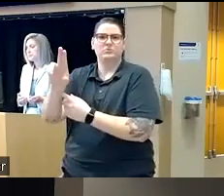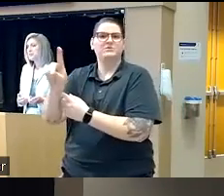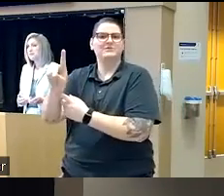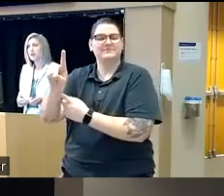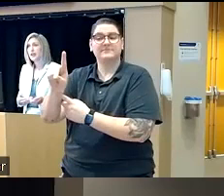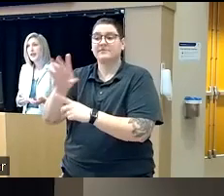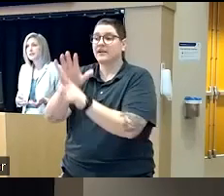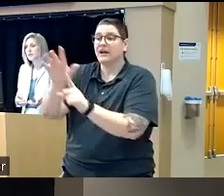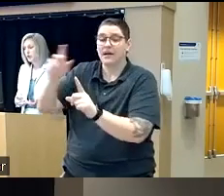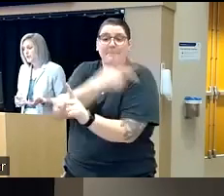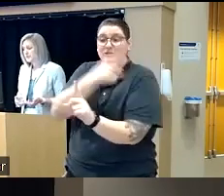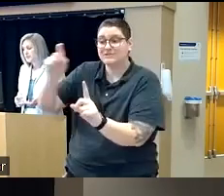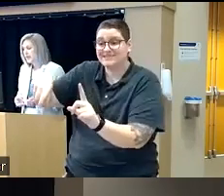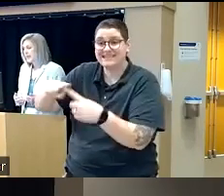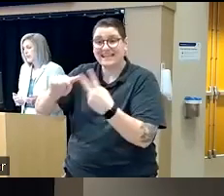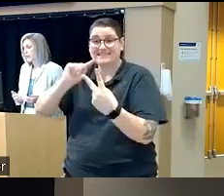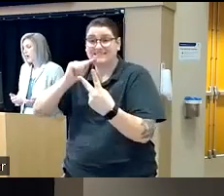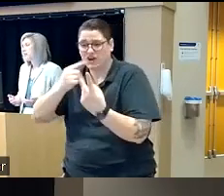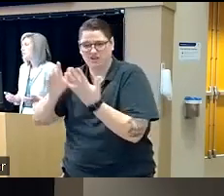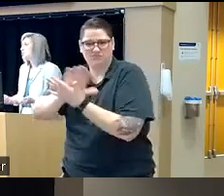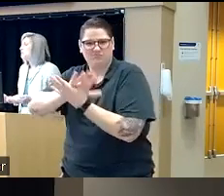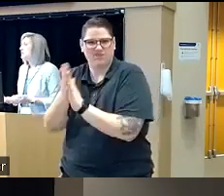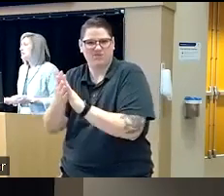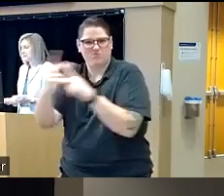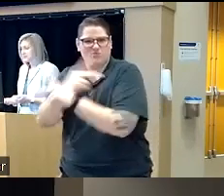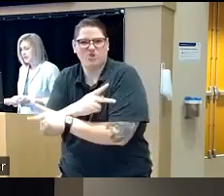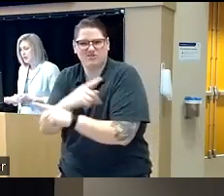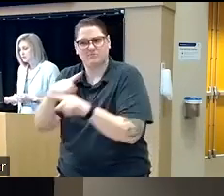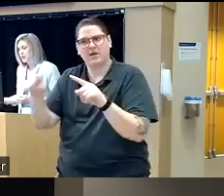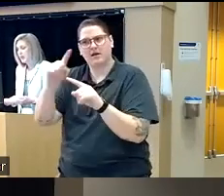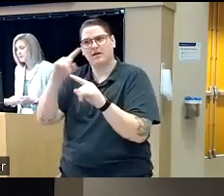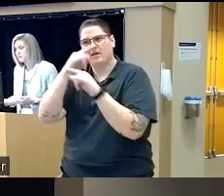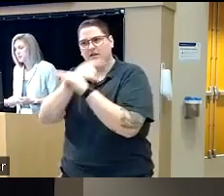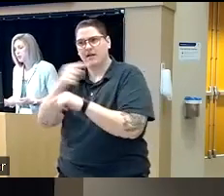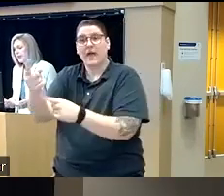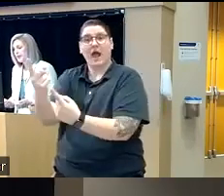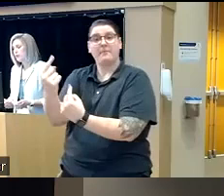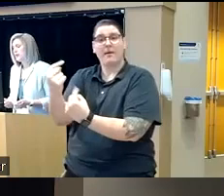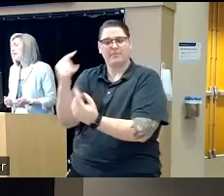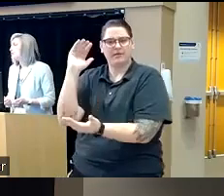symptoms severity has increased yet they're coming to treatment less so we have to be creative with